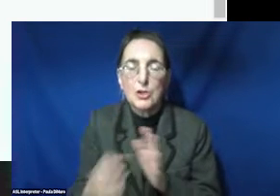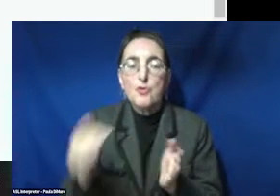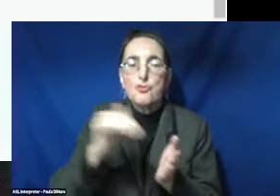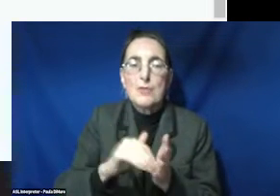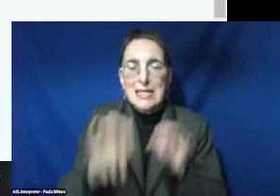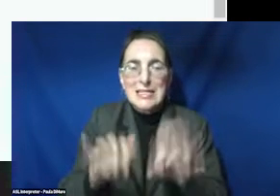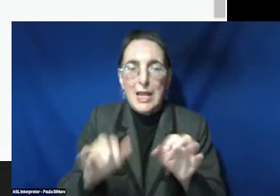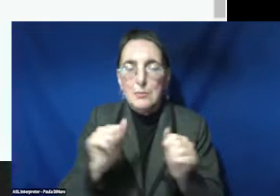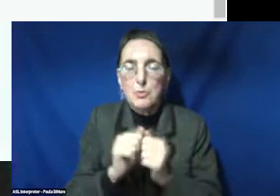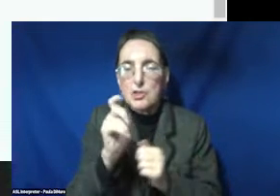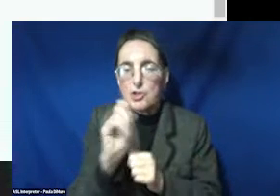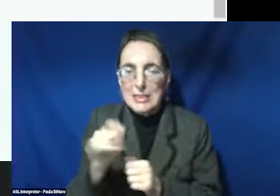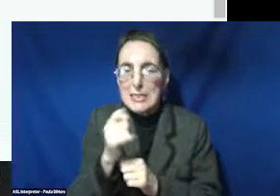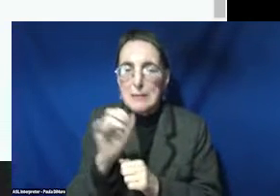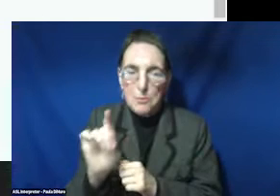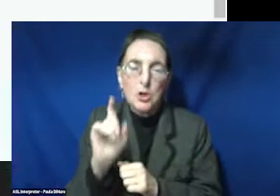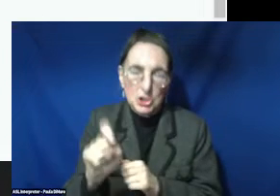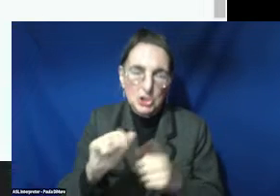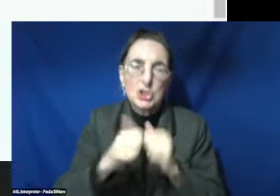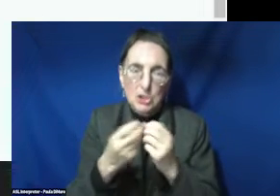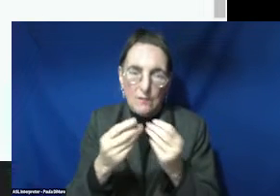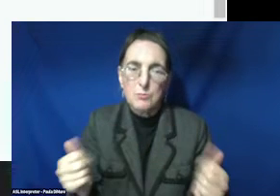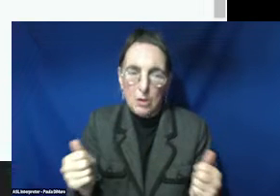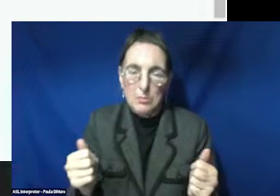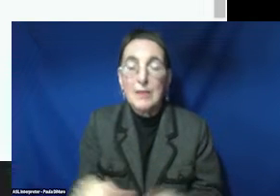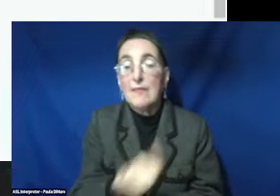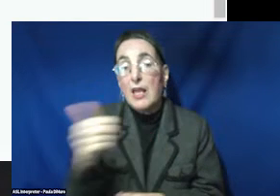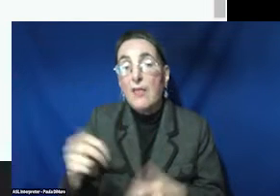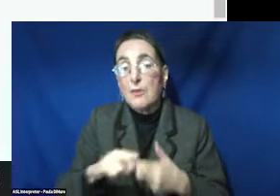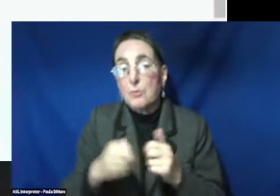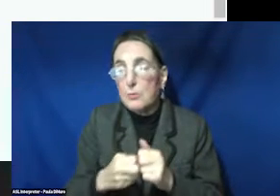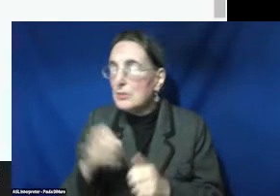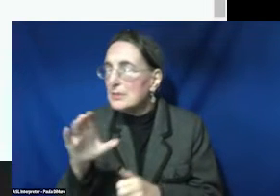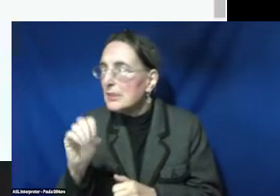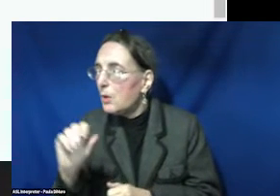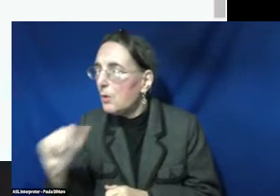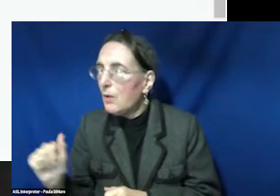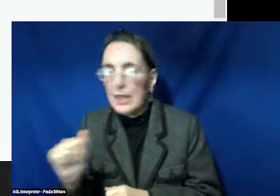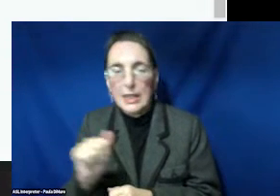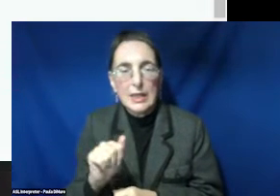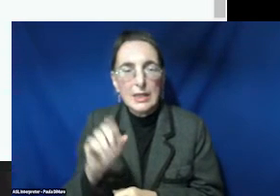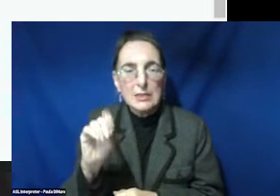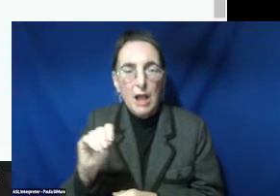The other problem I'm seeing with COA documents are invalid date values.